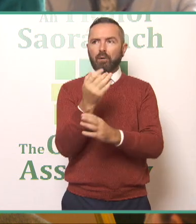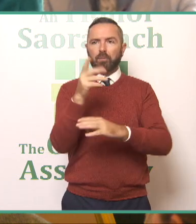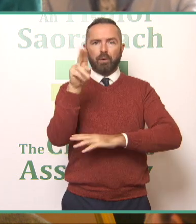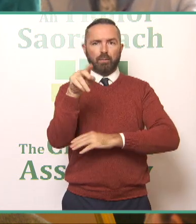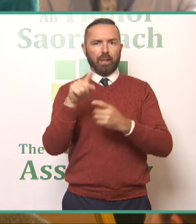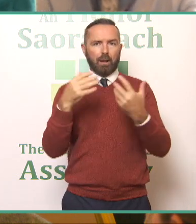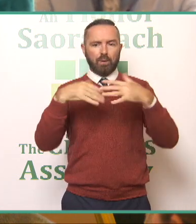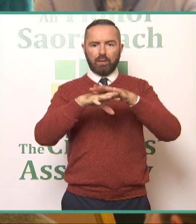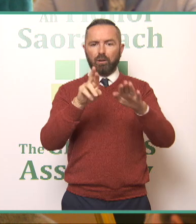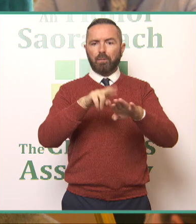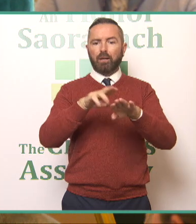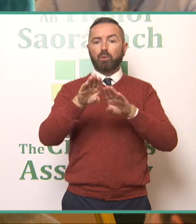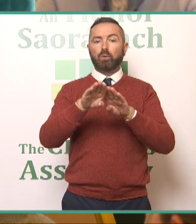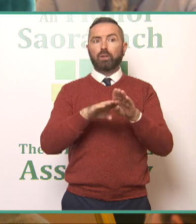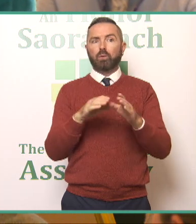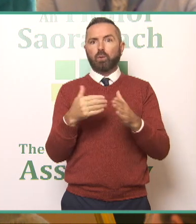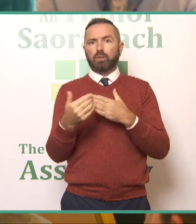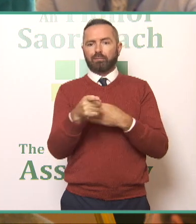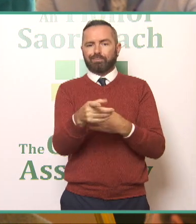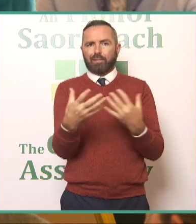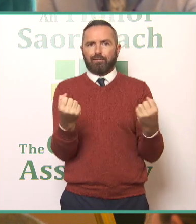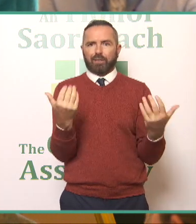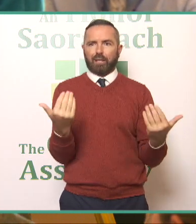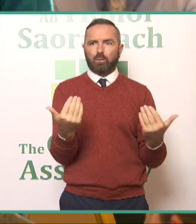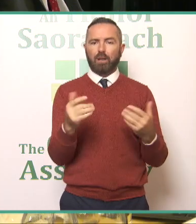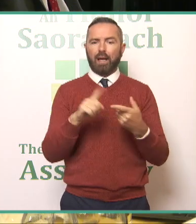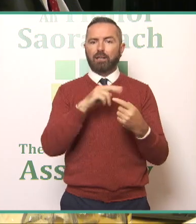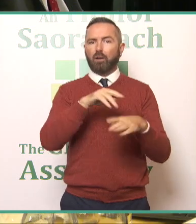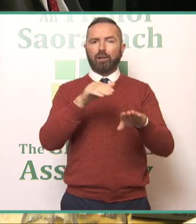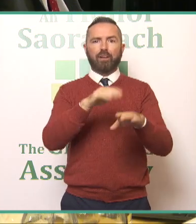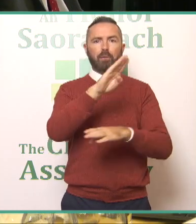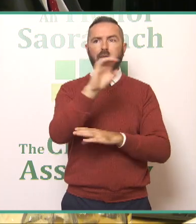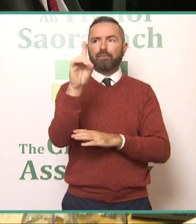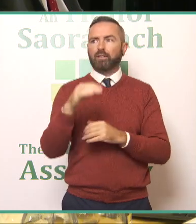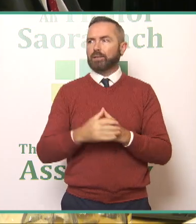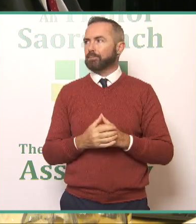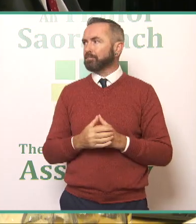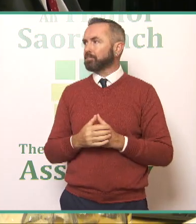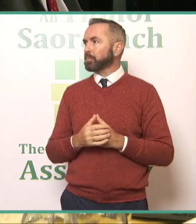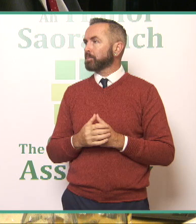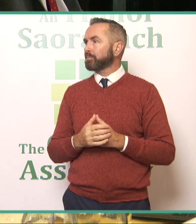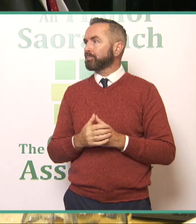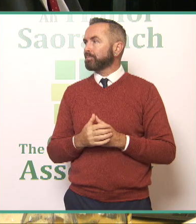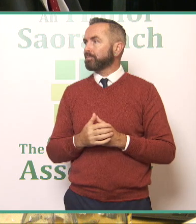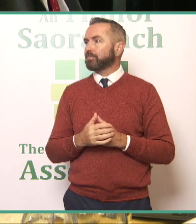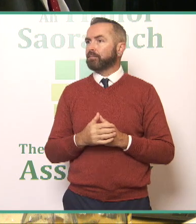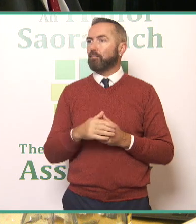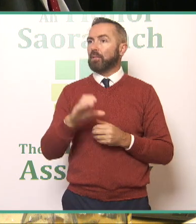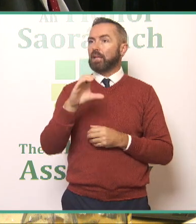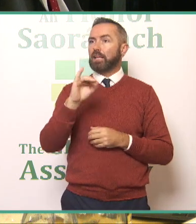integrated better with less impact on biodiversity great question Liam and okay yeah uh Kieran yeah